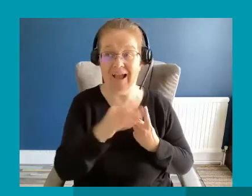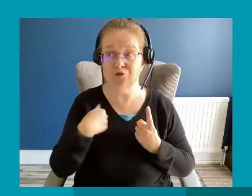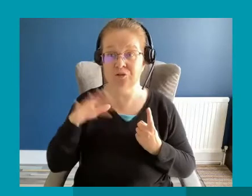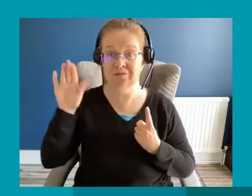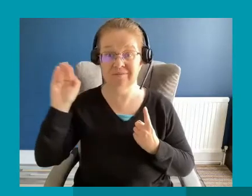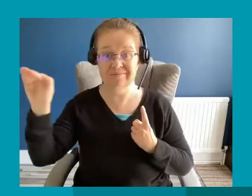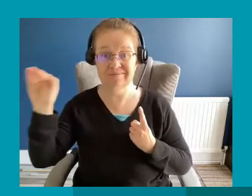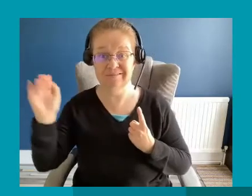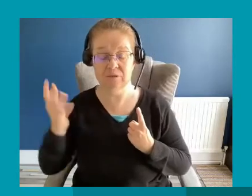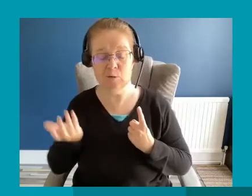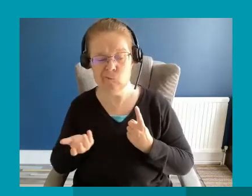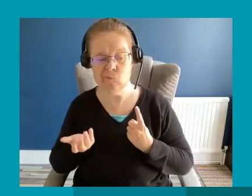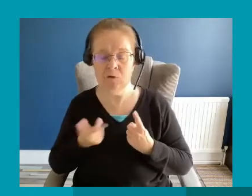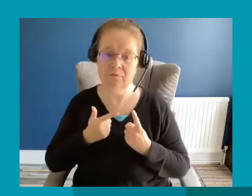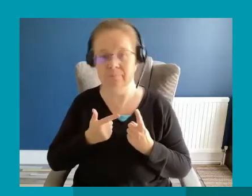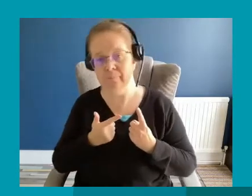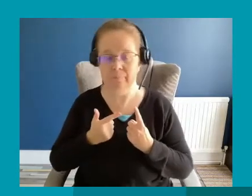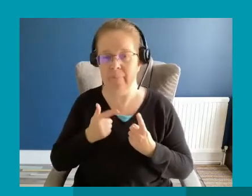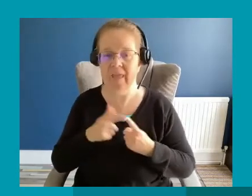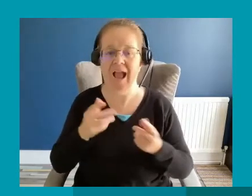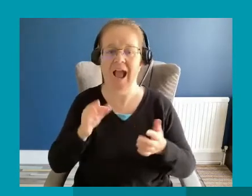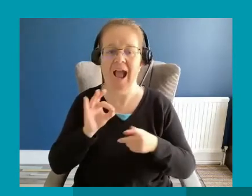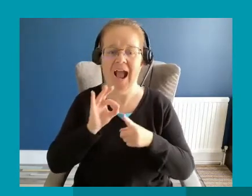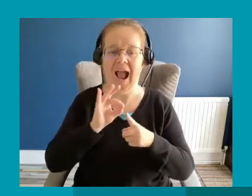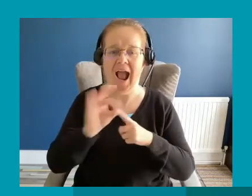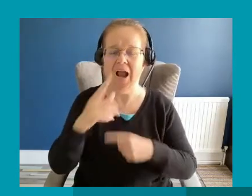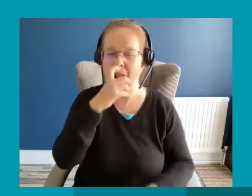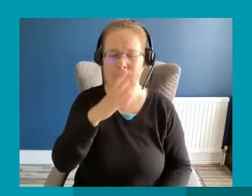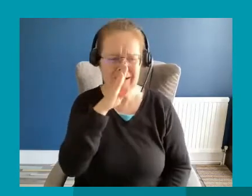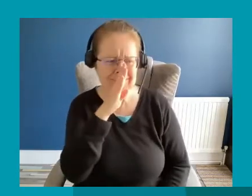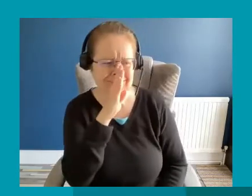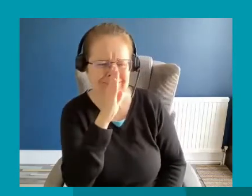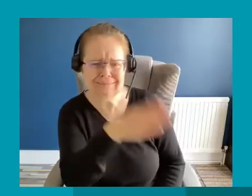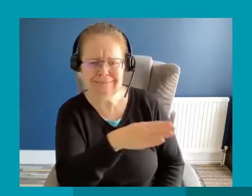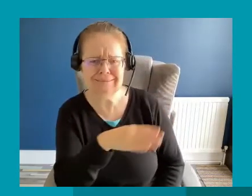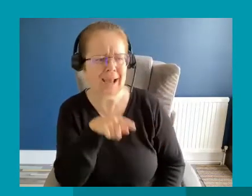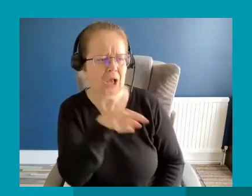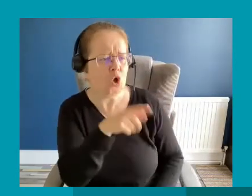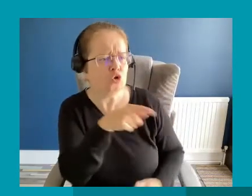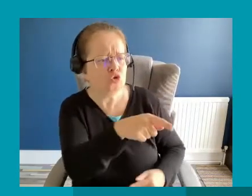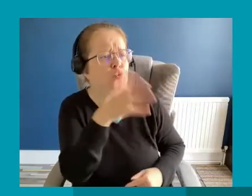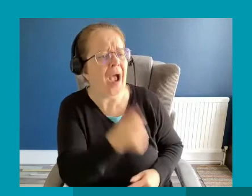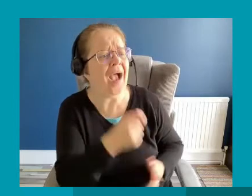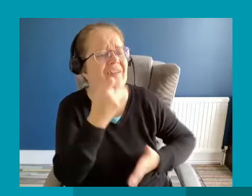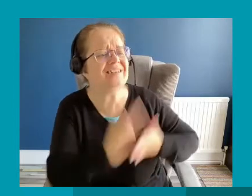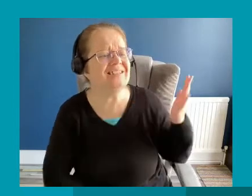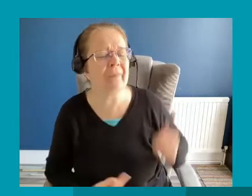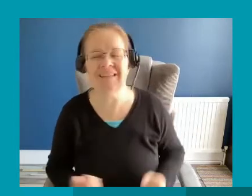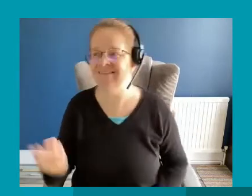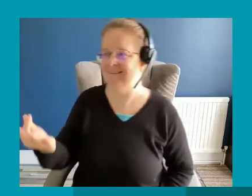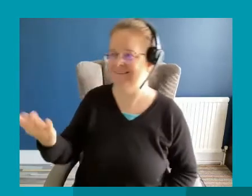there can be some direct questions like do you have a disability and sometimes there's no other nuances around